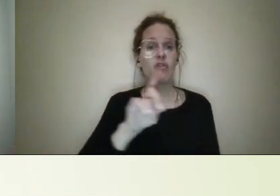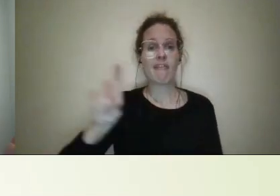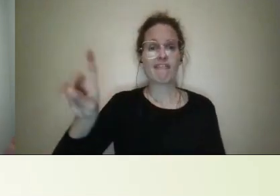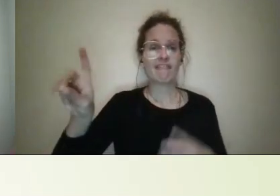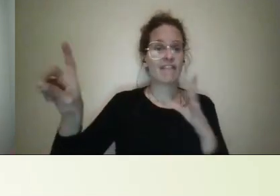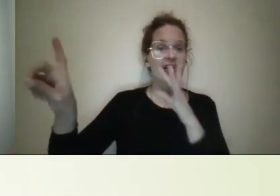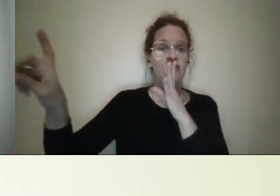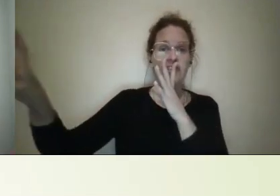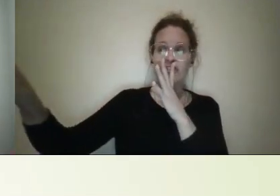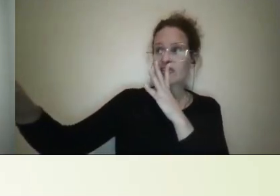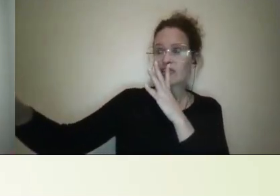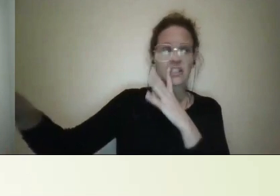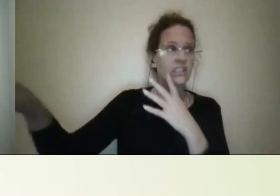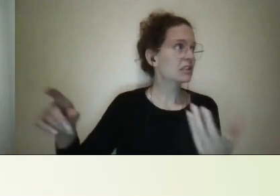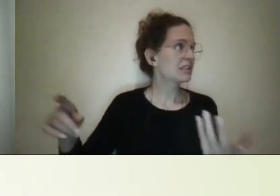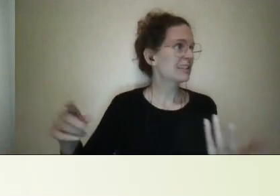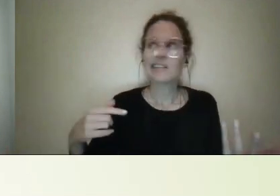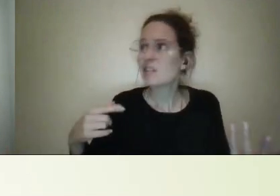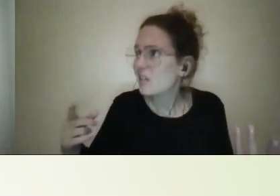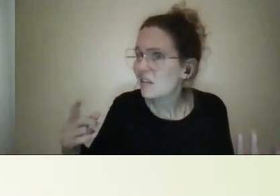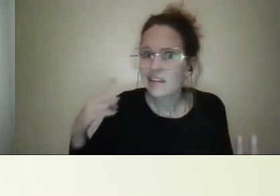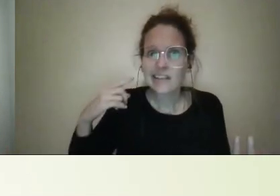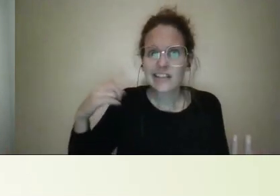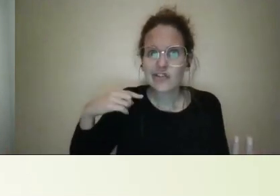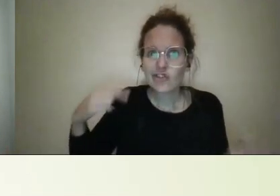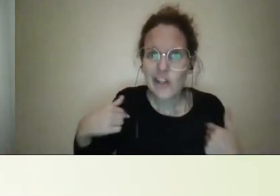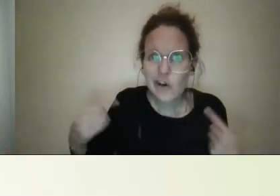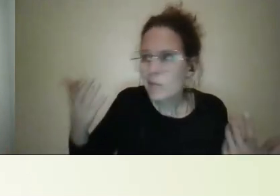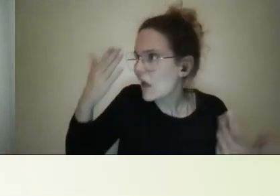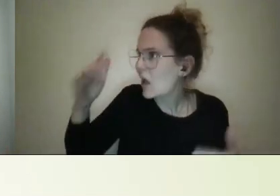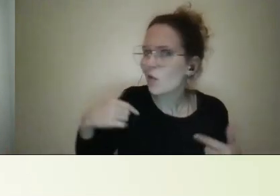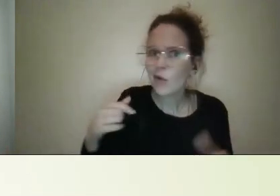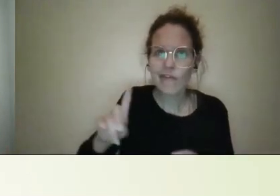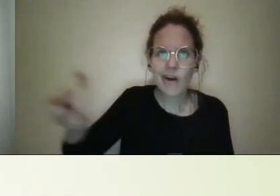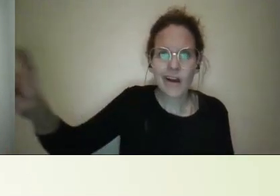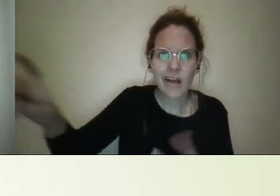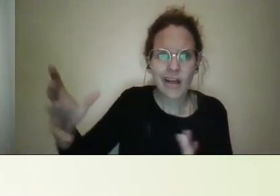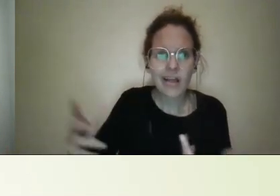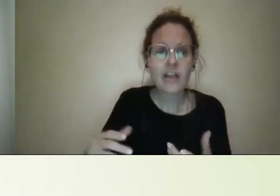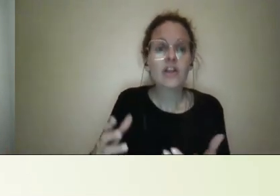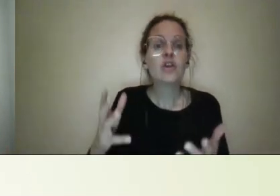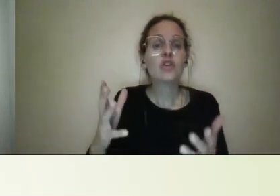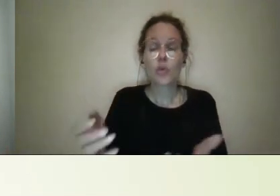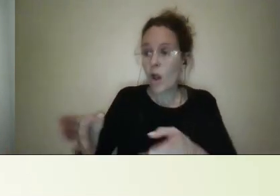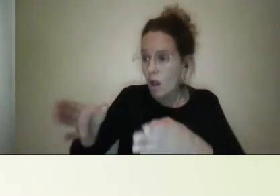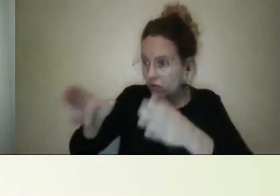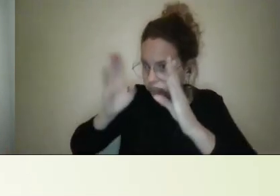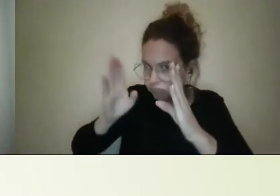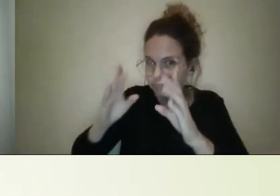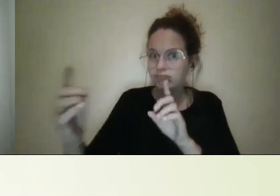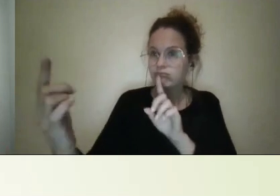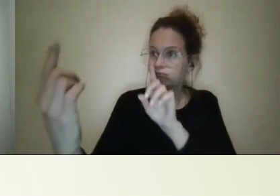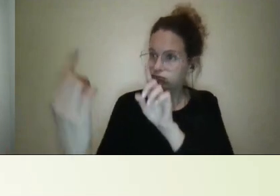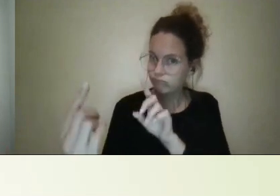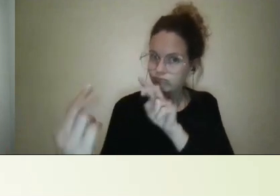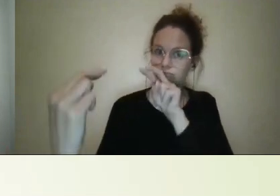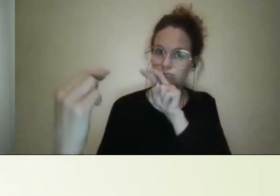"did she hear what I said? I don't know." You want to get their attention before you give